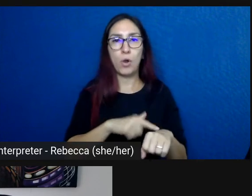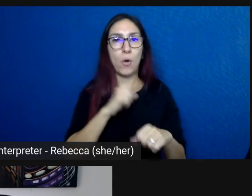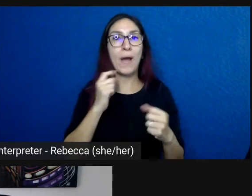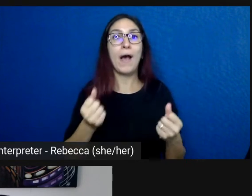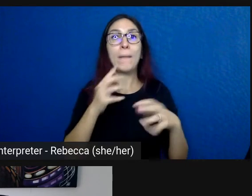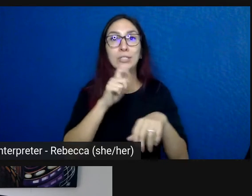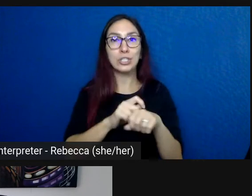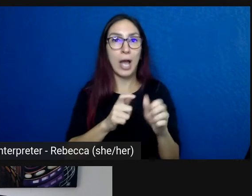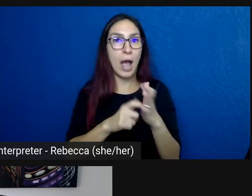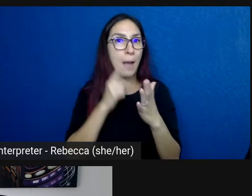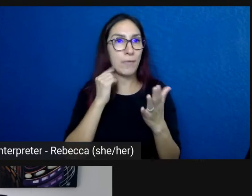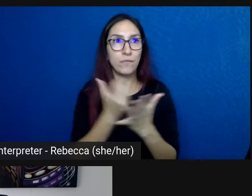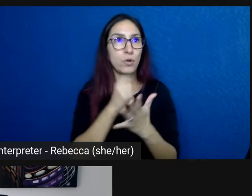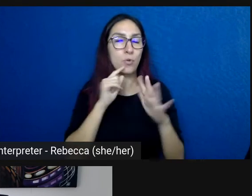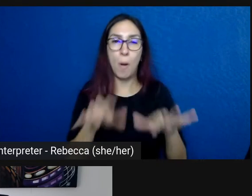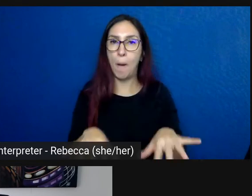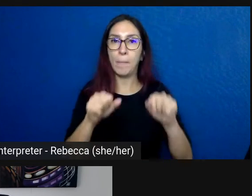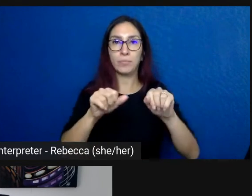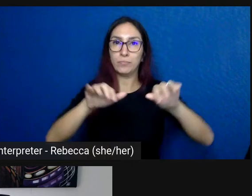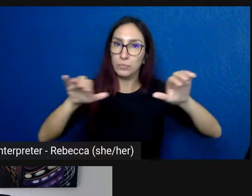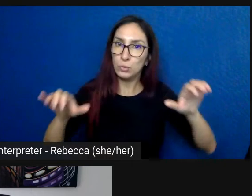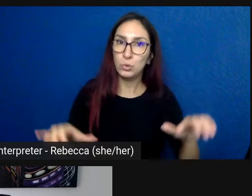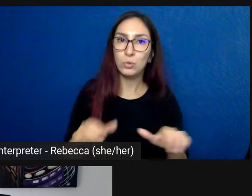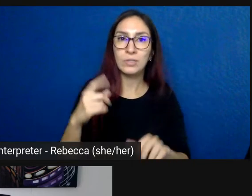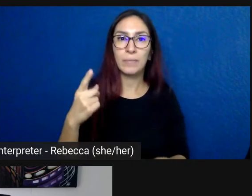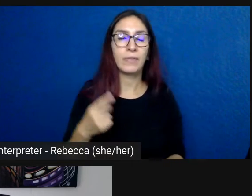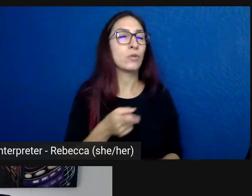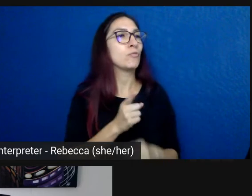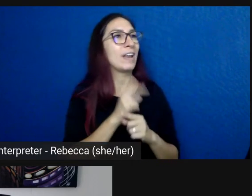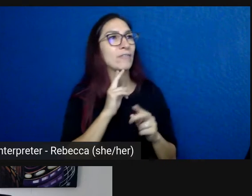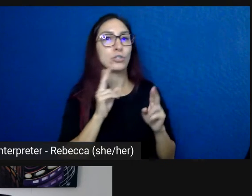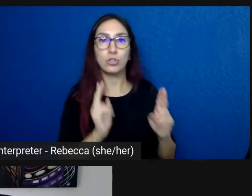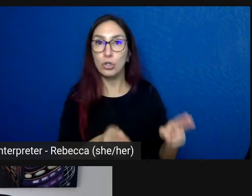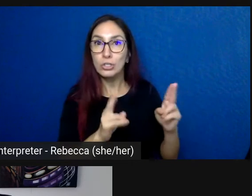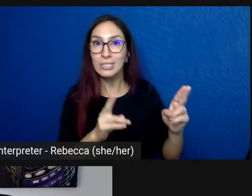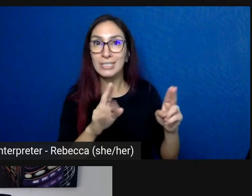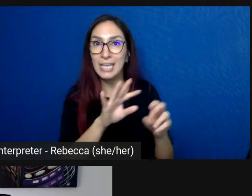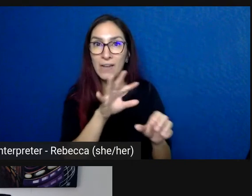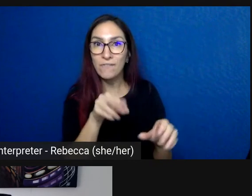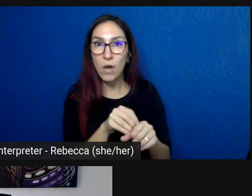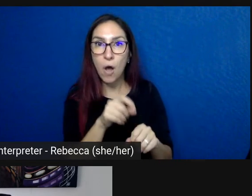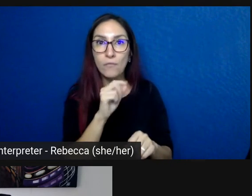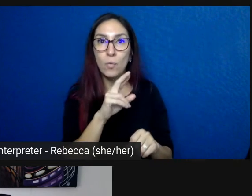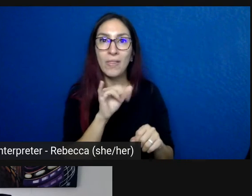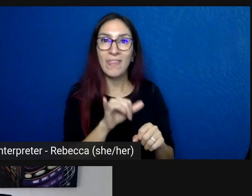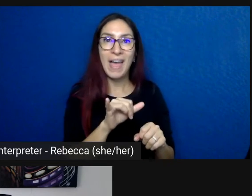If there's urgency involved or if that dialog is going